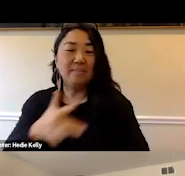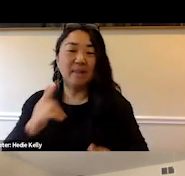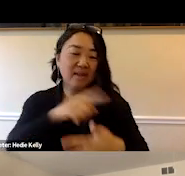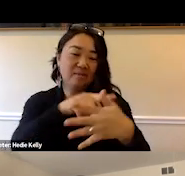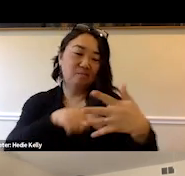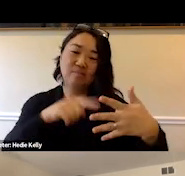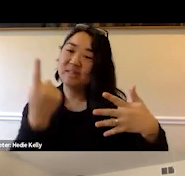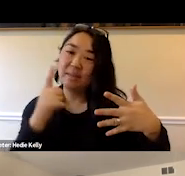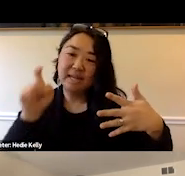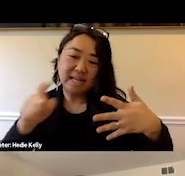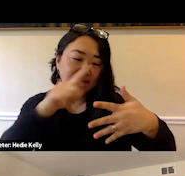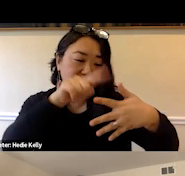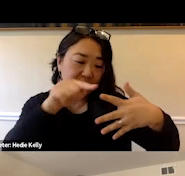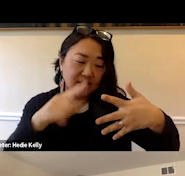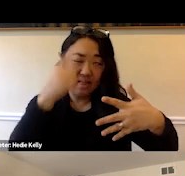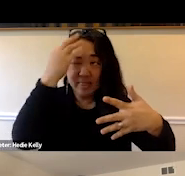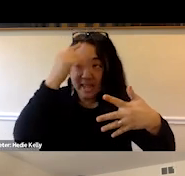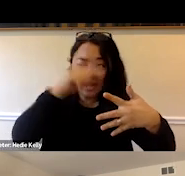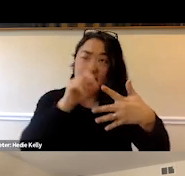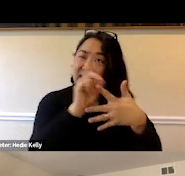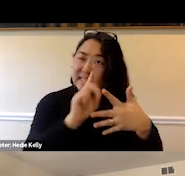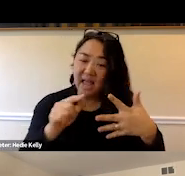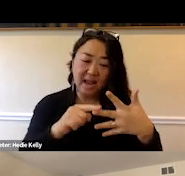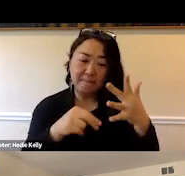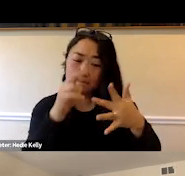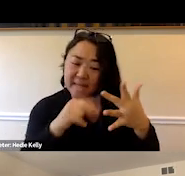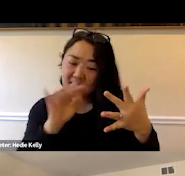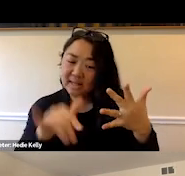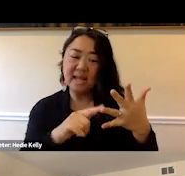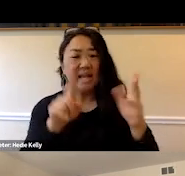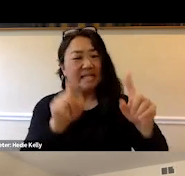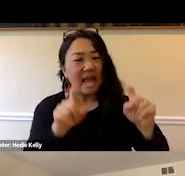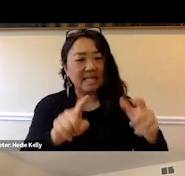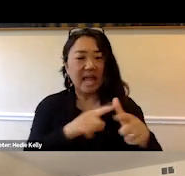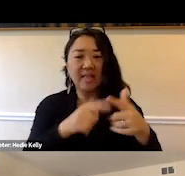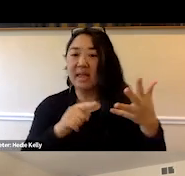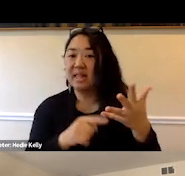Somebody has to think about it and design it. Somebody has to build it, somebody's going to test it and somebody's going to launch it.